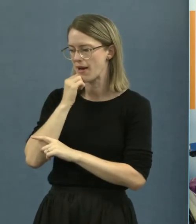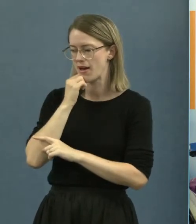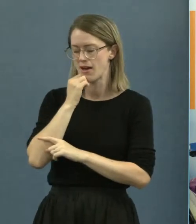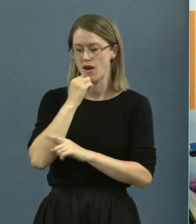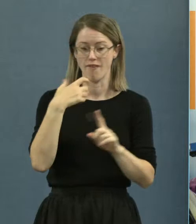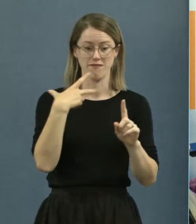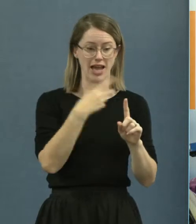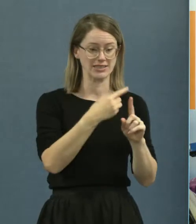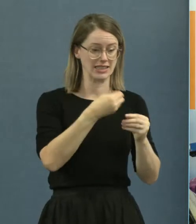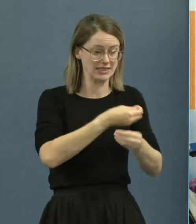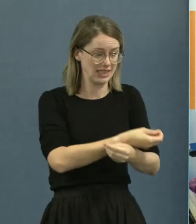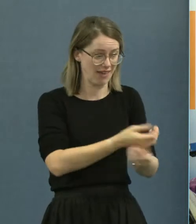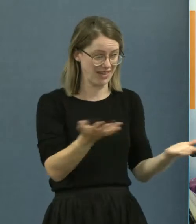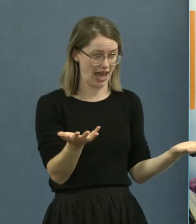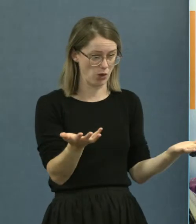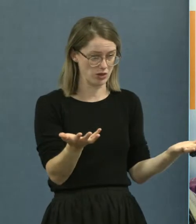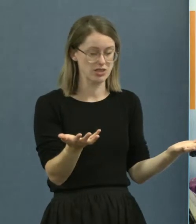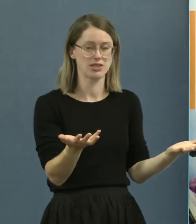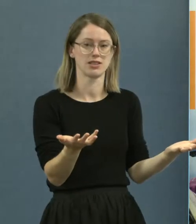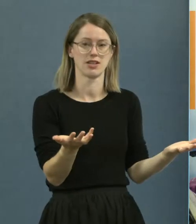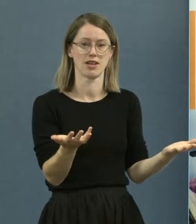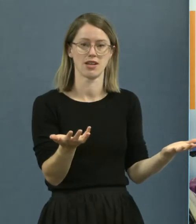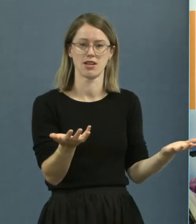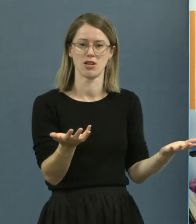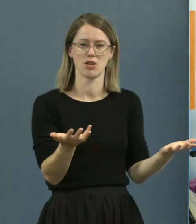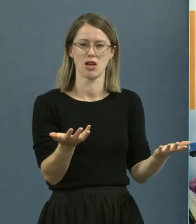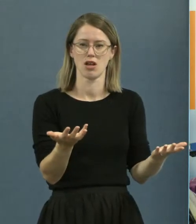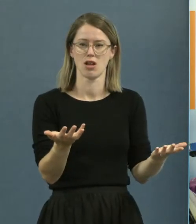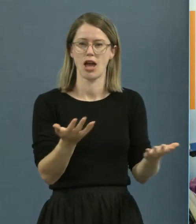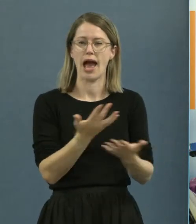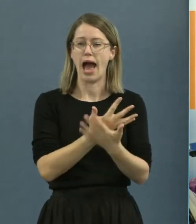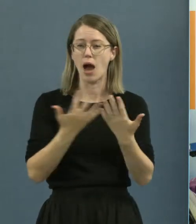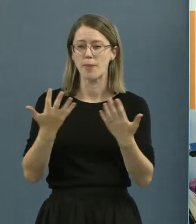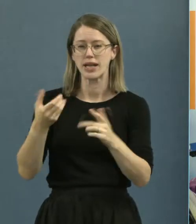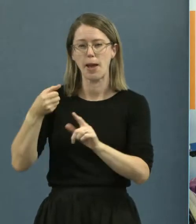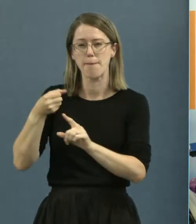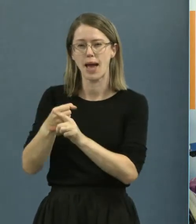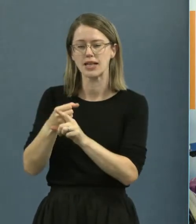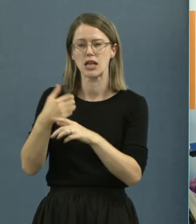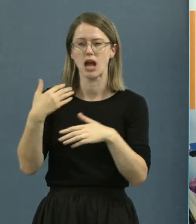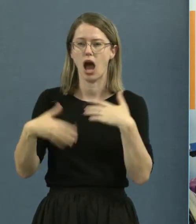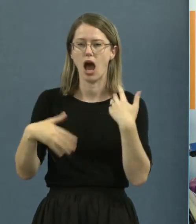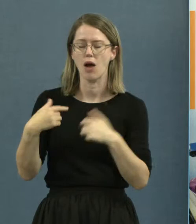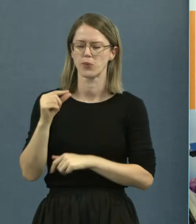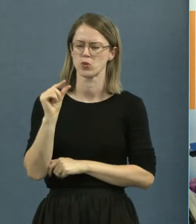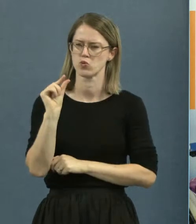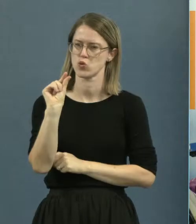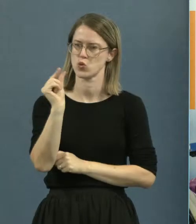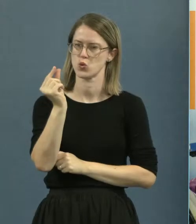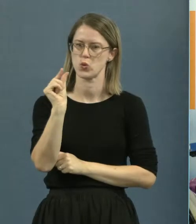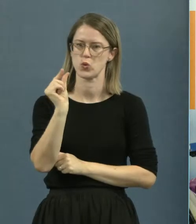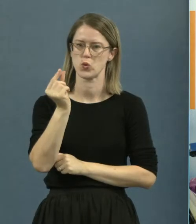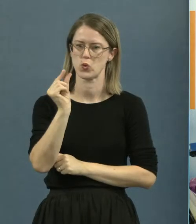the COVID vaccines that have been given, there's a very